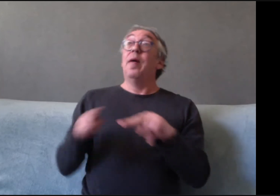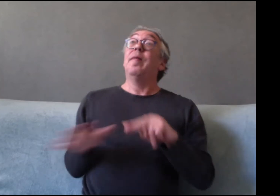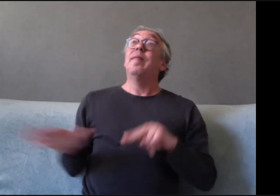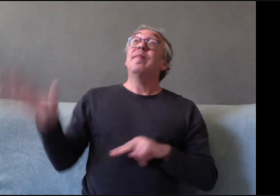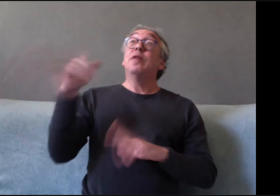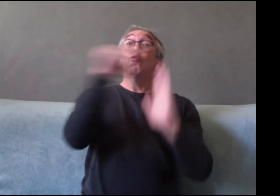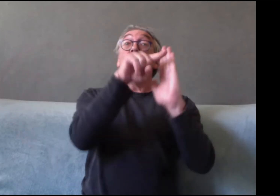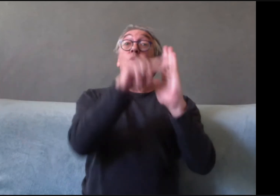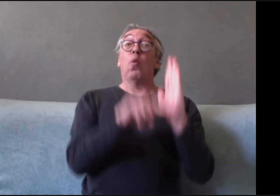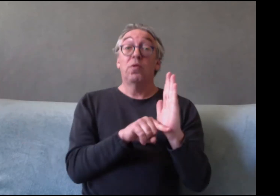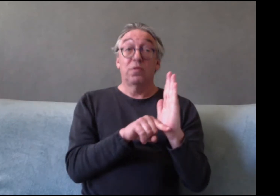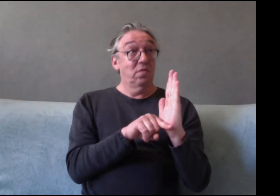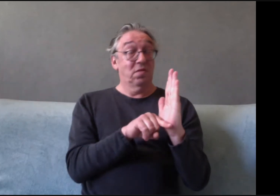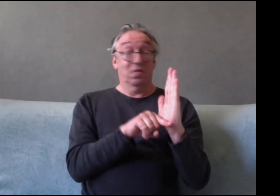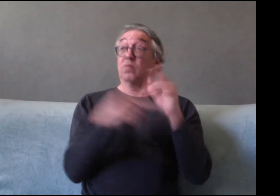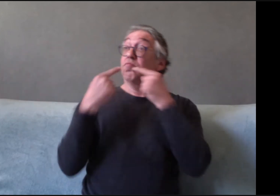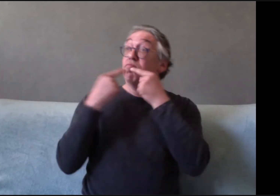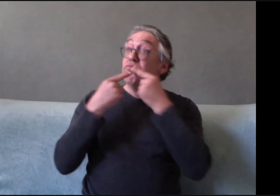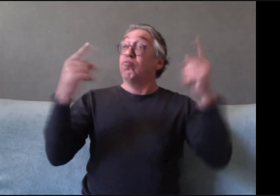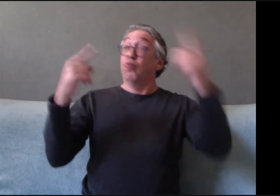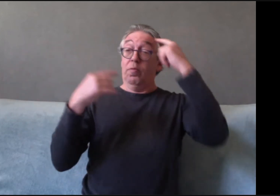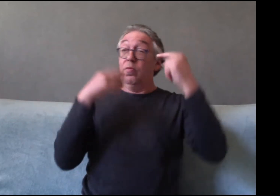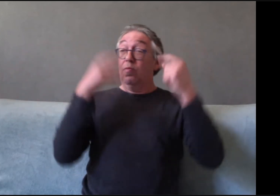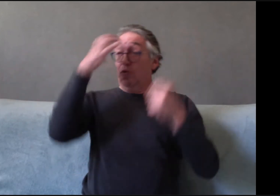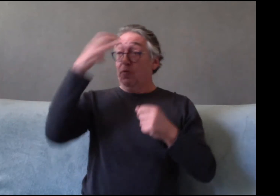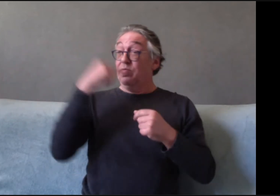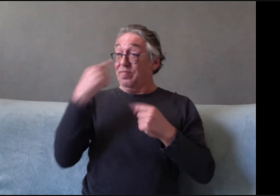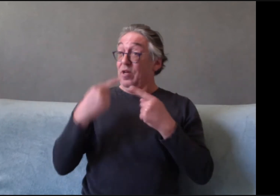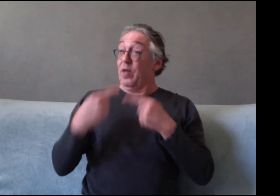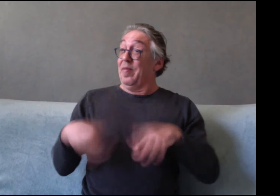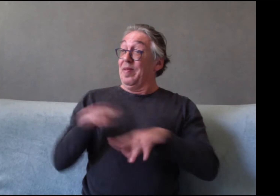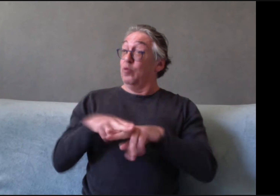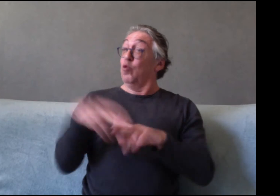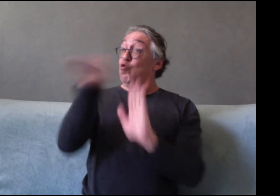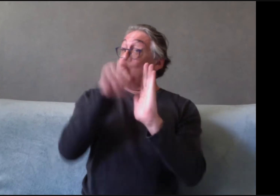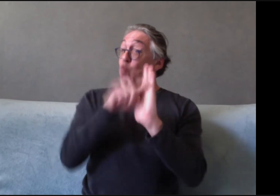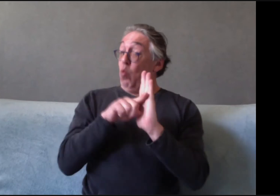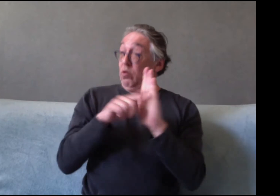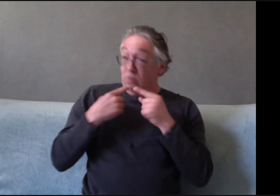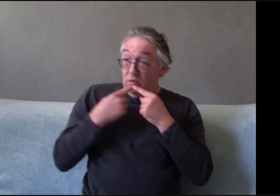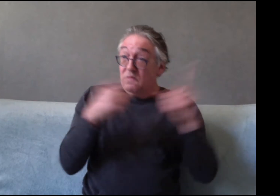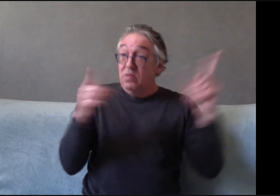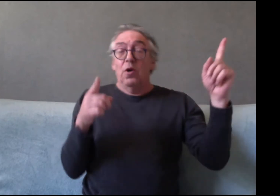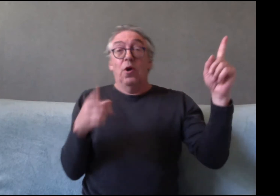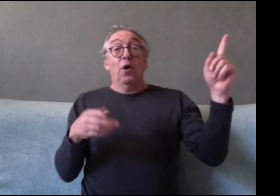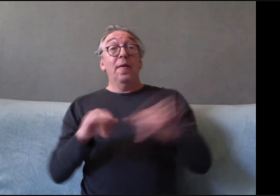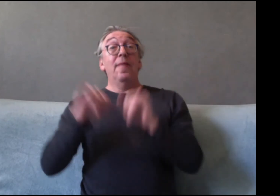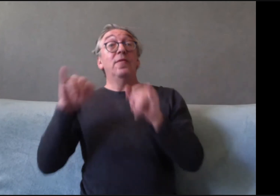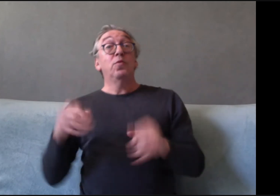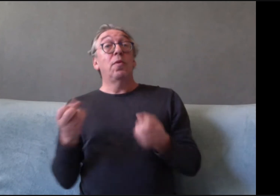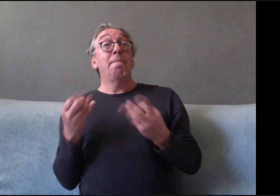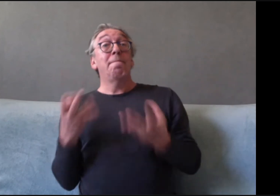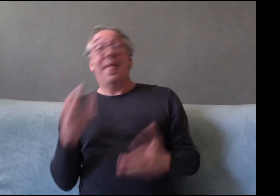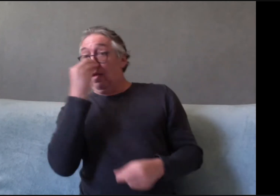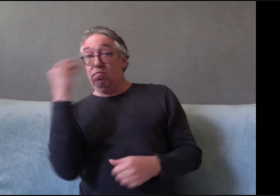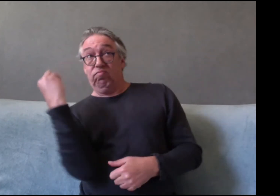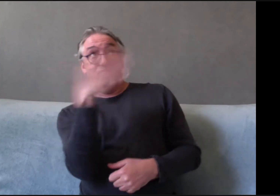This resulting in total abandonment and neglect of persons with disabilities